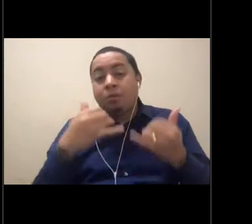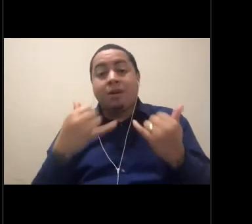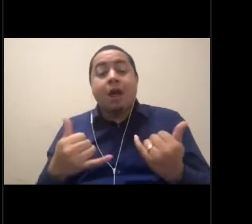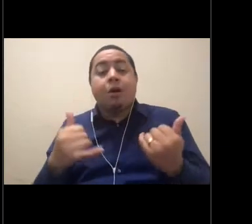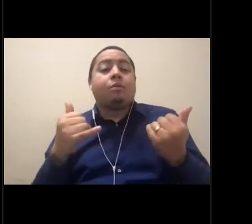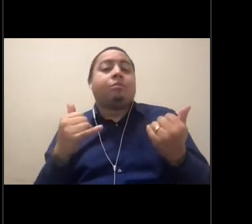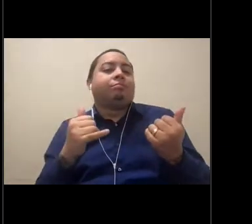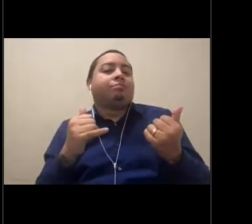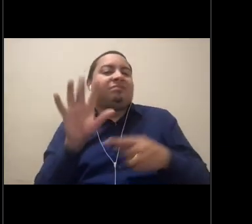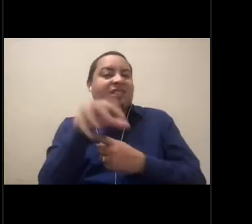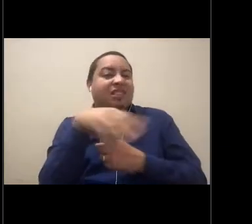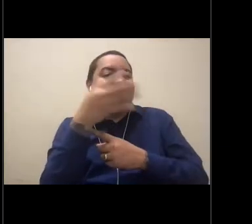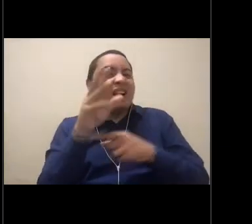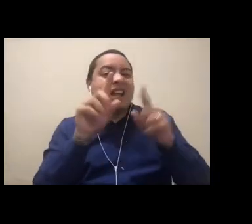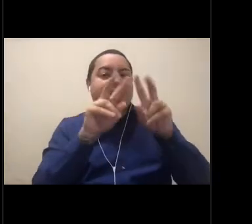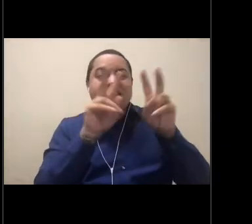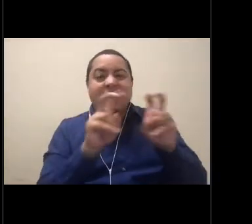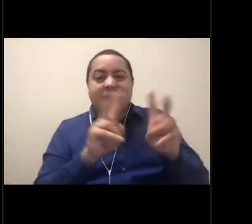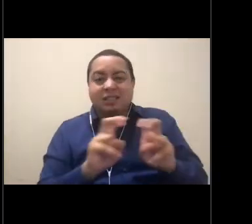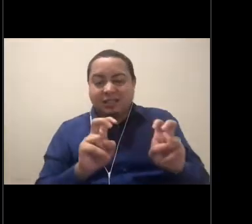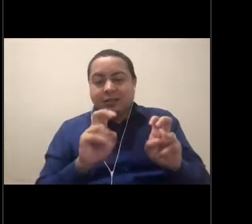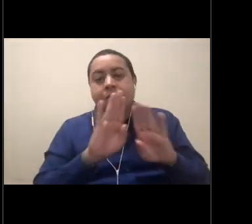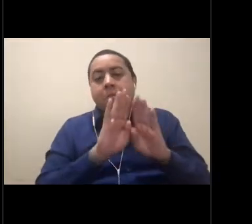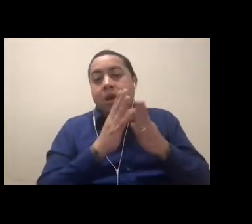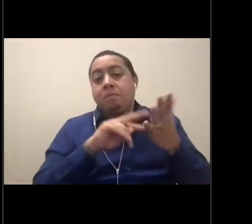and I'm using data to monitor different hazards